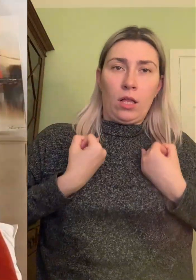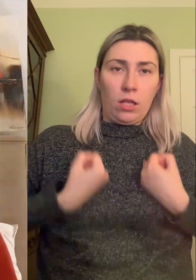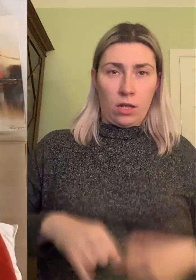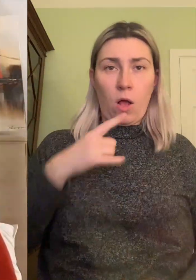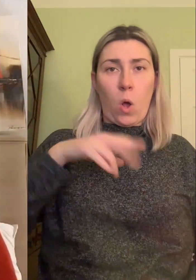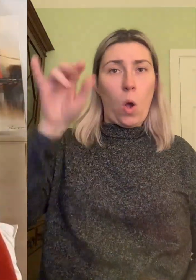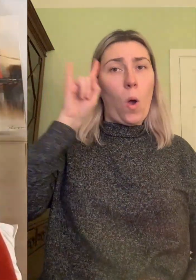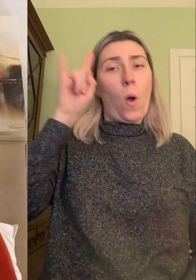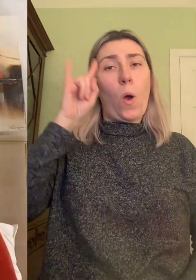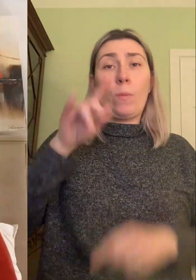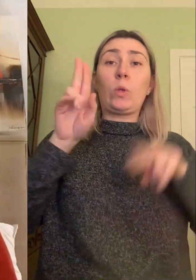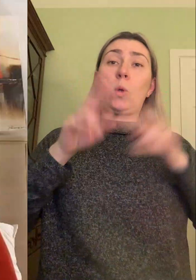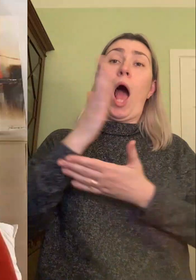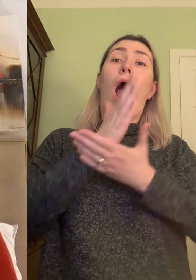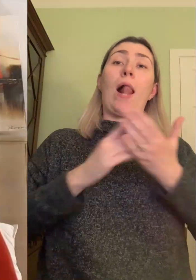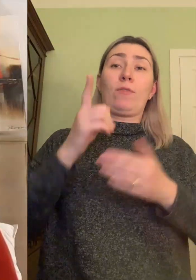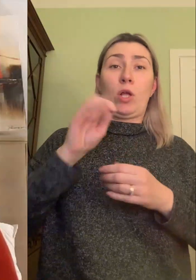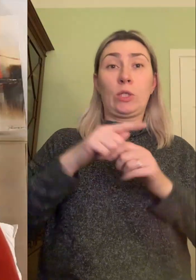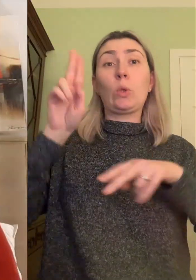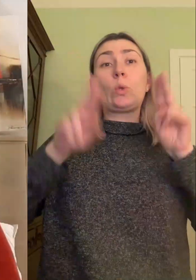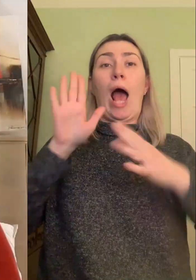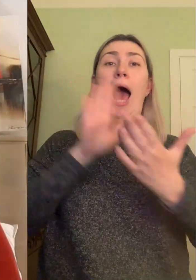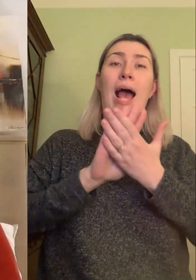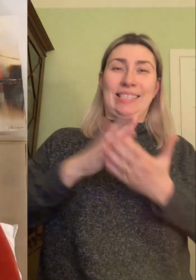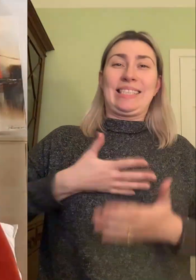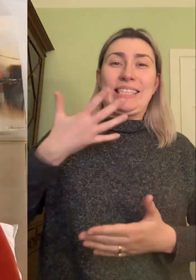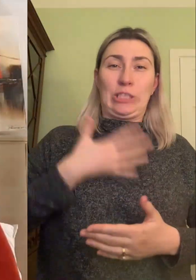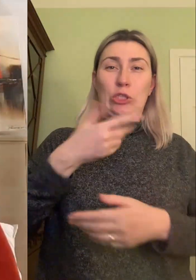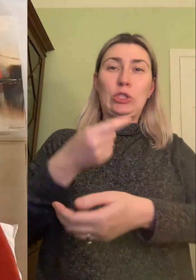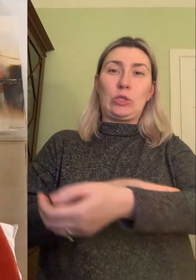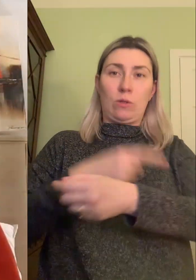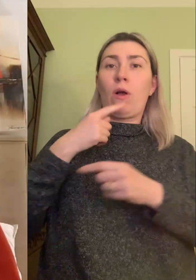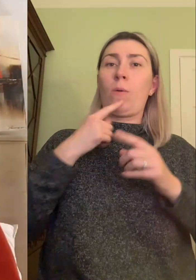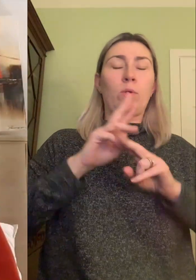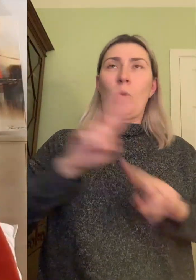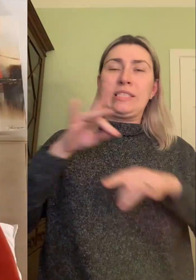I really hope with the new half-dose, and the new anti-sickness drugs, that